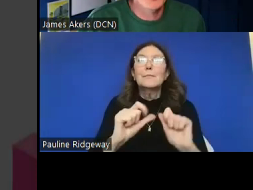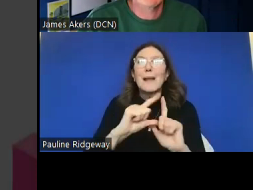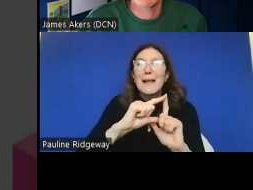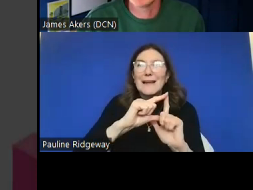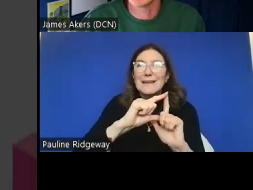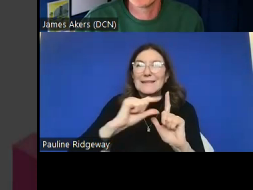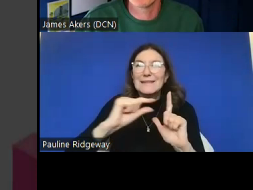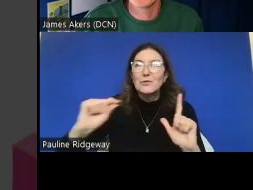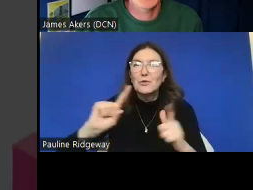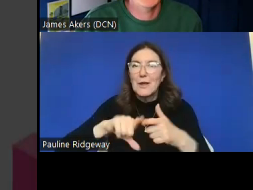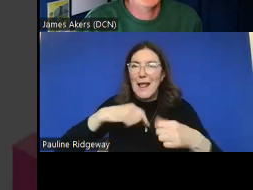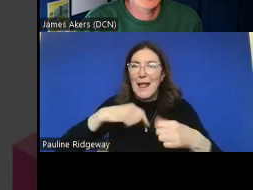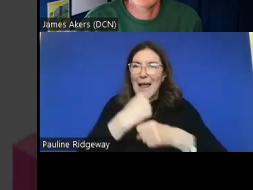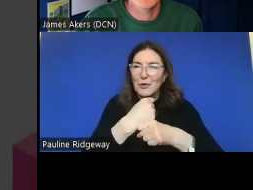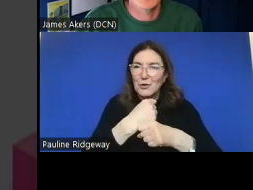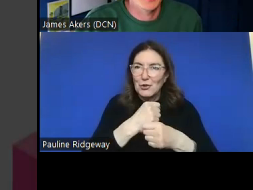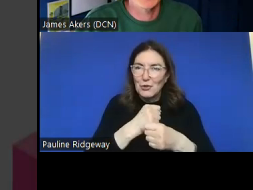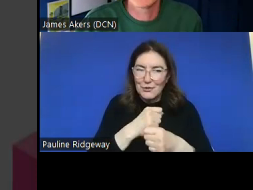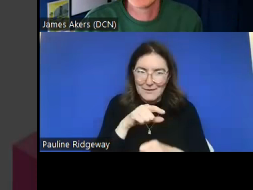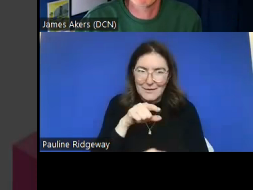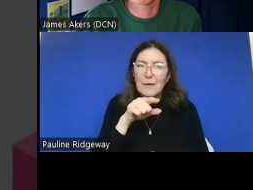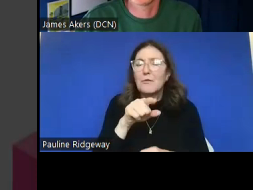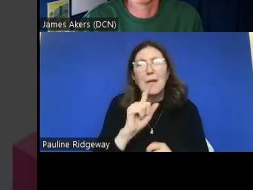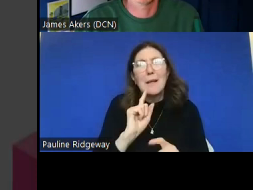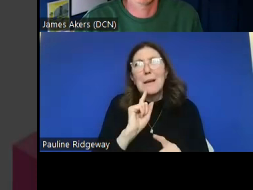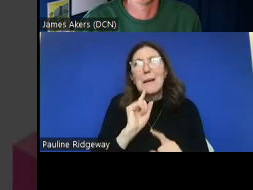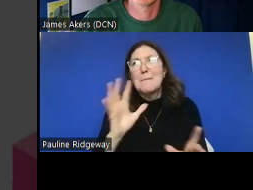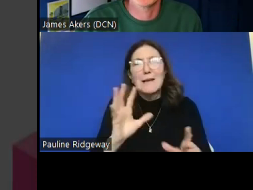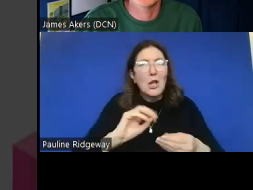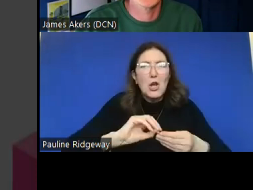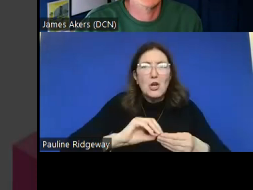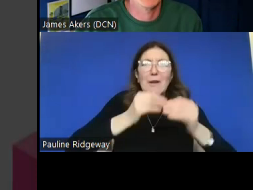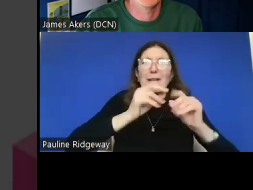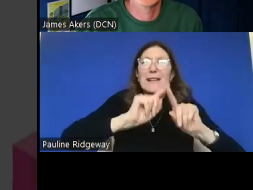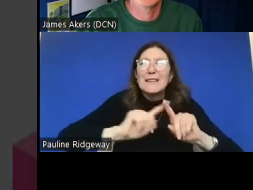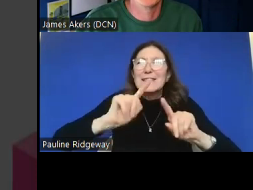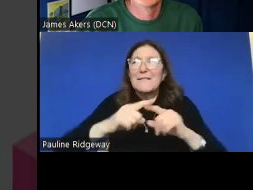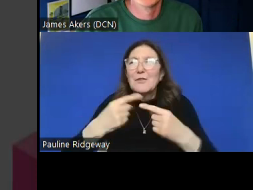at doing amazing stuff with data and everything like that, they've created a few different resources around this.